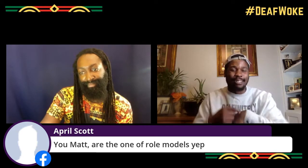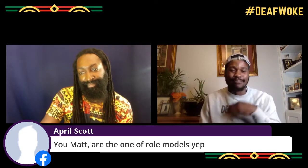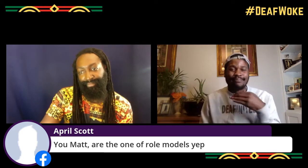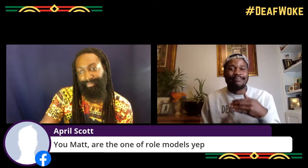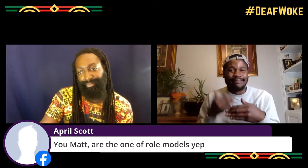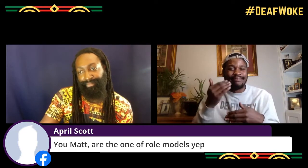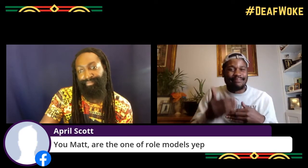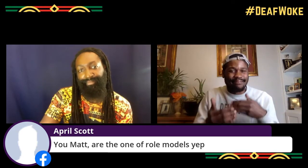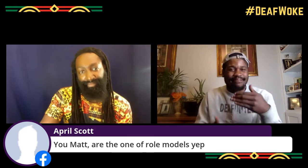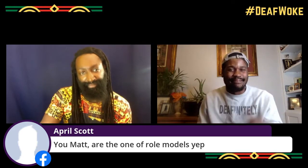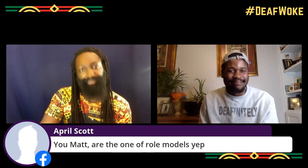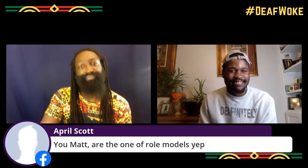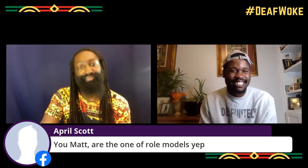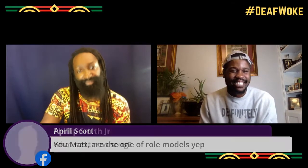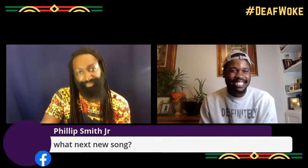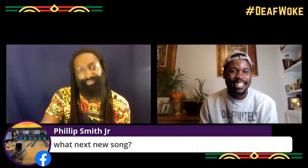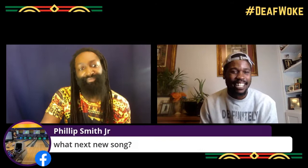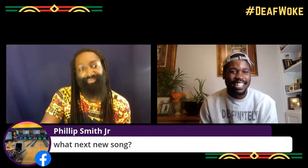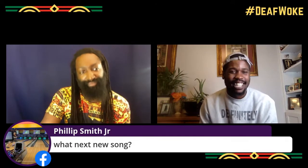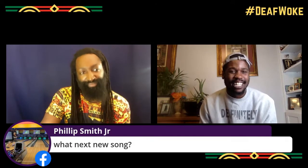that I'm planing to make it happen one day at a time.